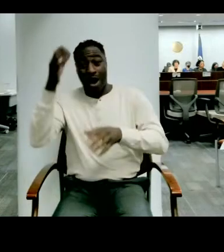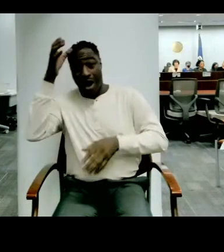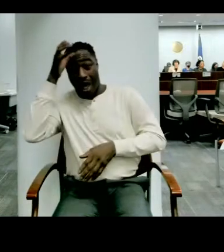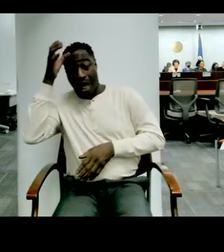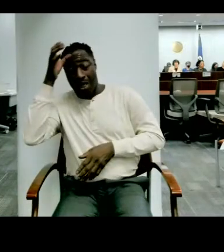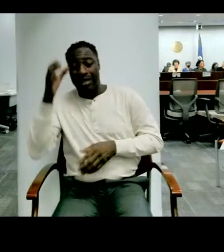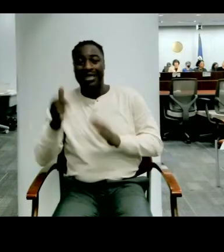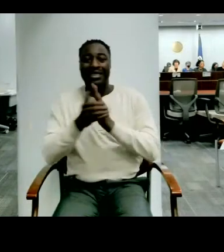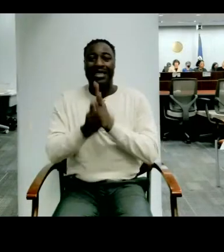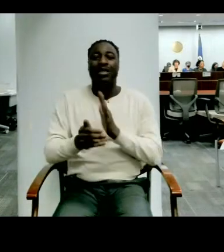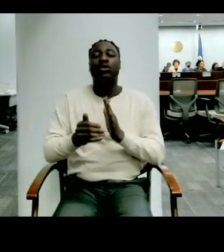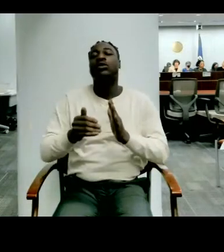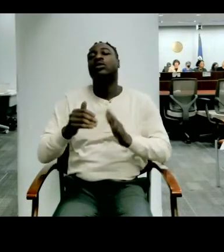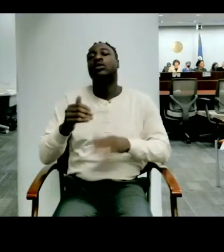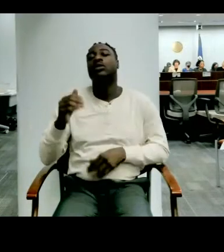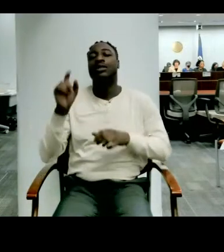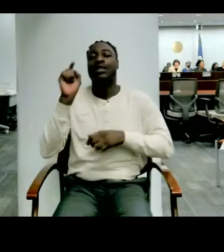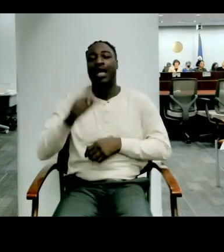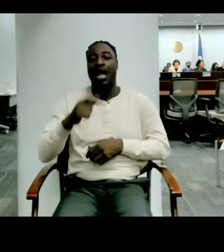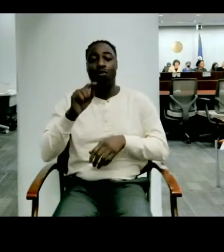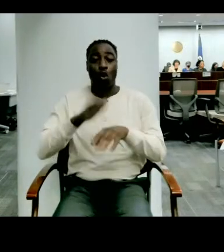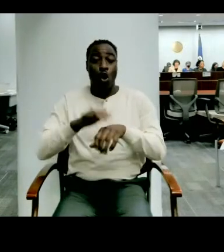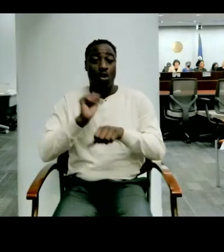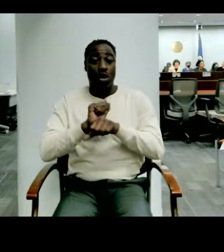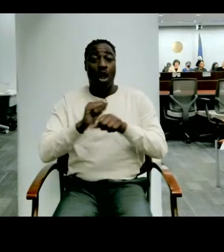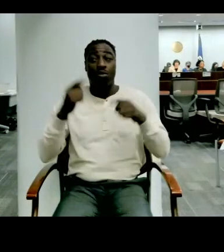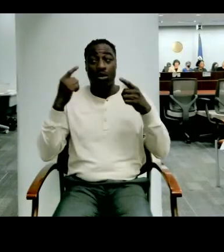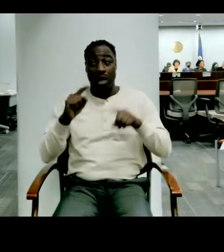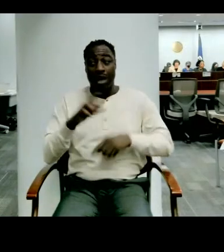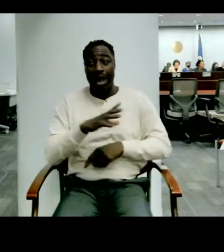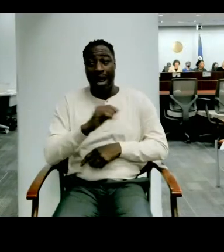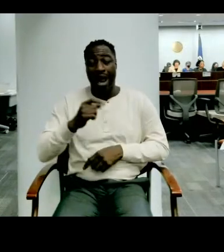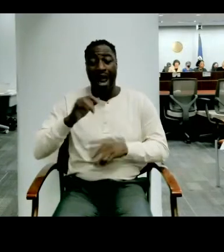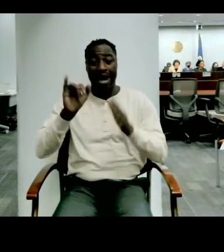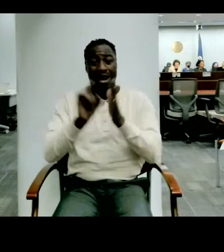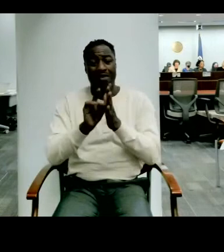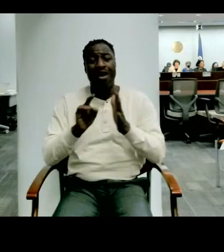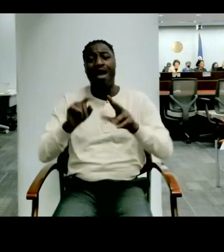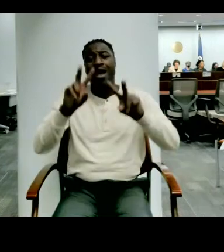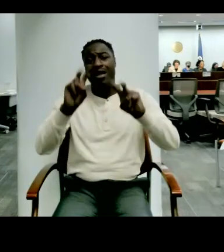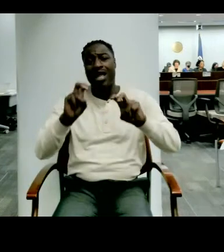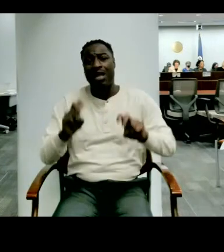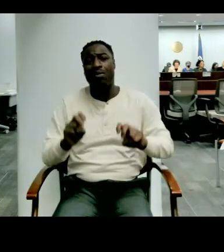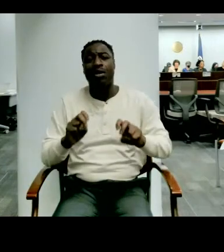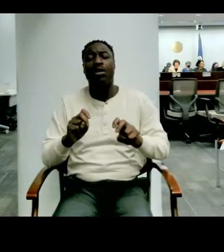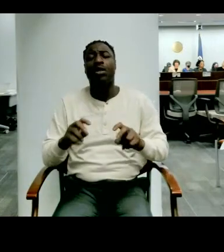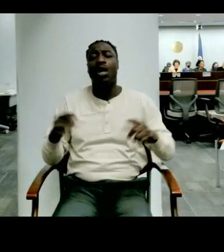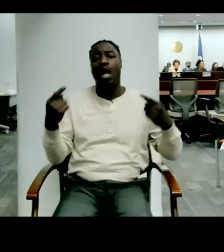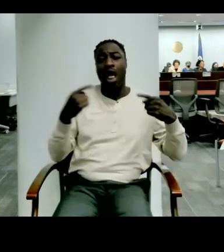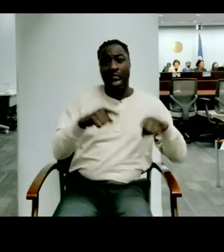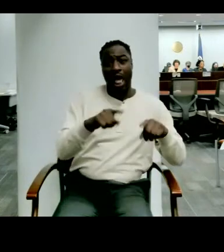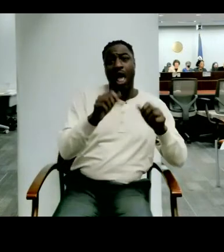abilities necessary for on the job success and identify assessments aligned with those KSAs.